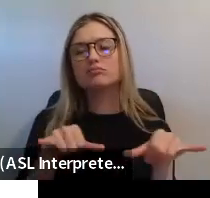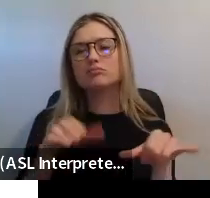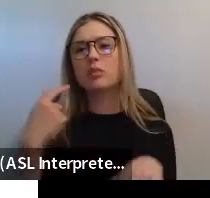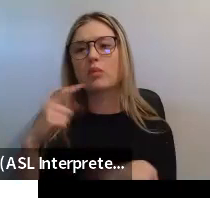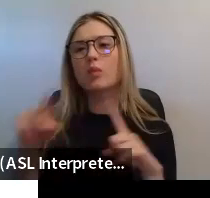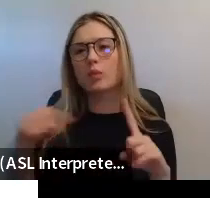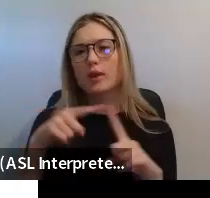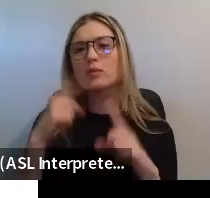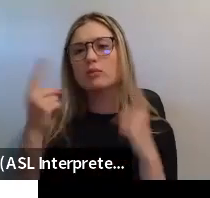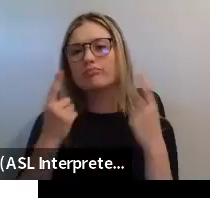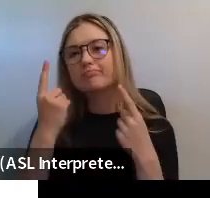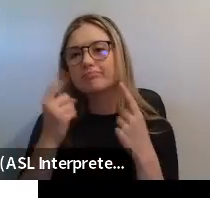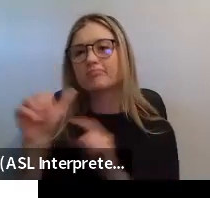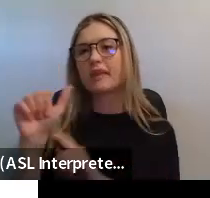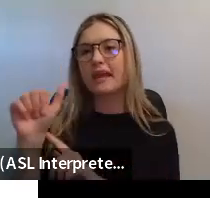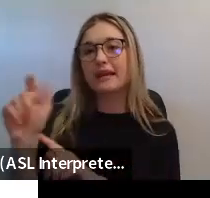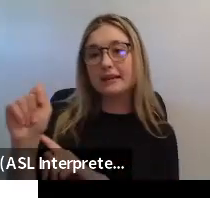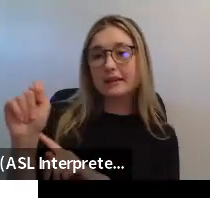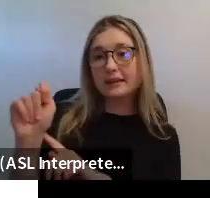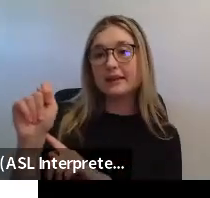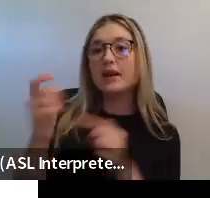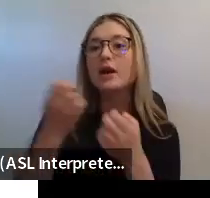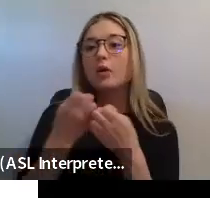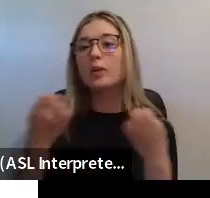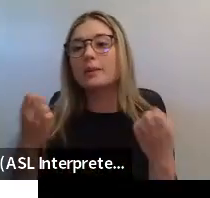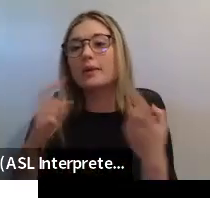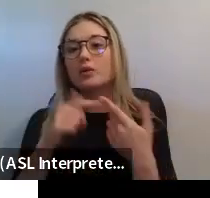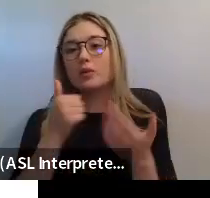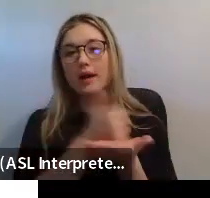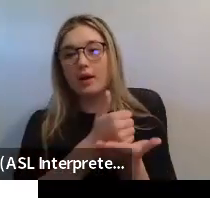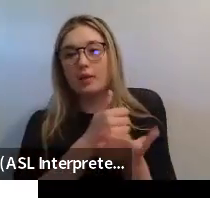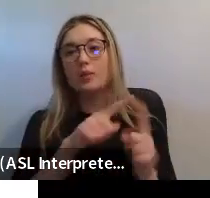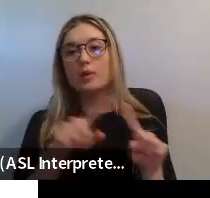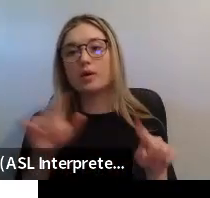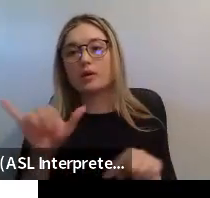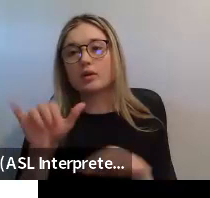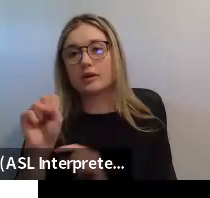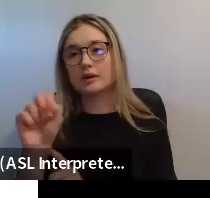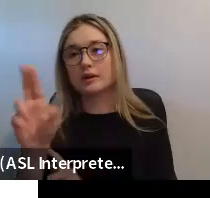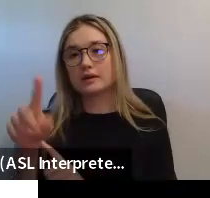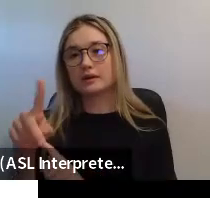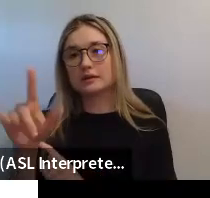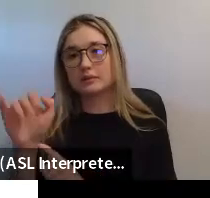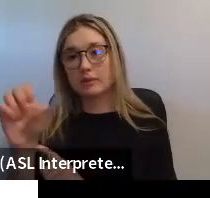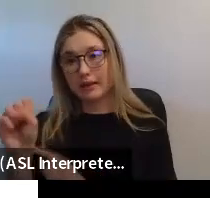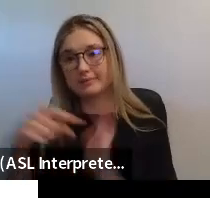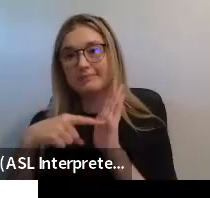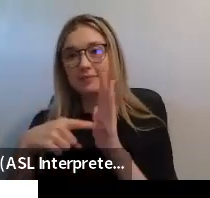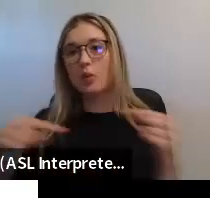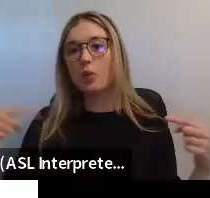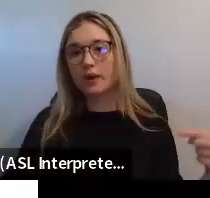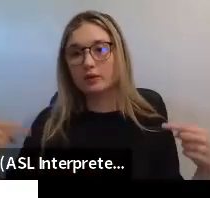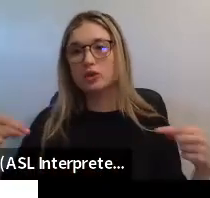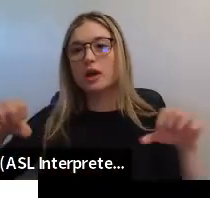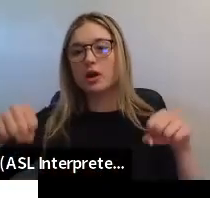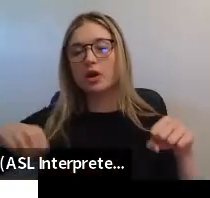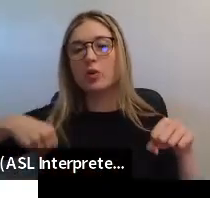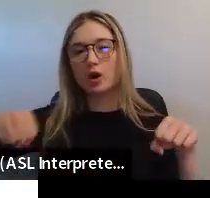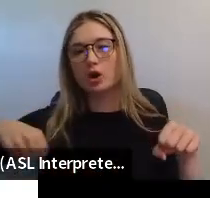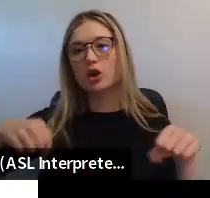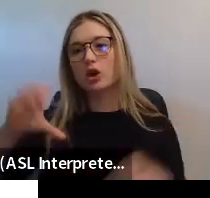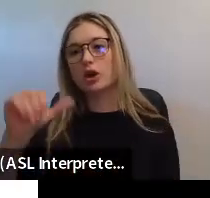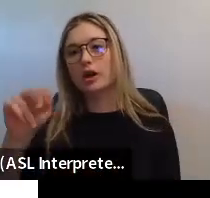The equipment that helps someone, but they include supplies as well.